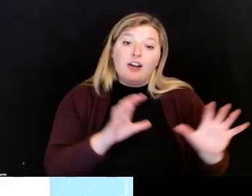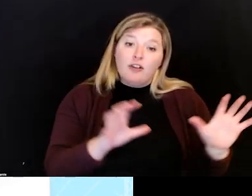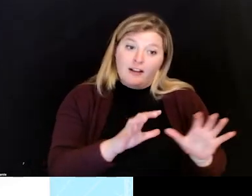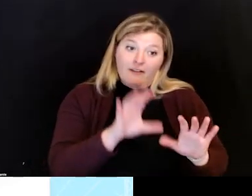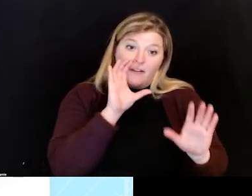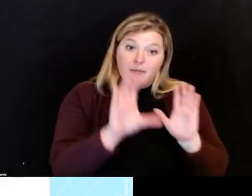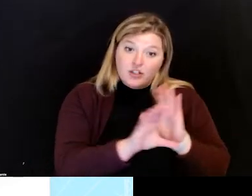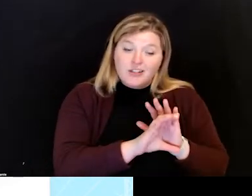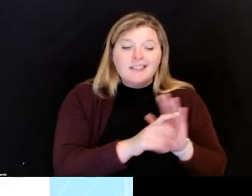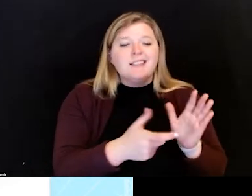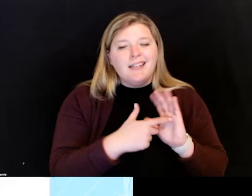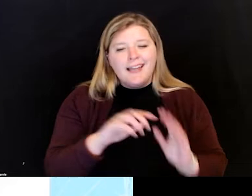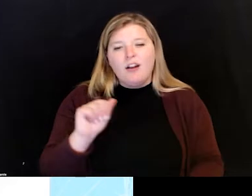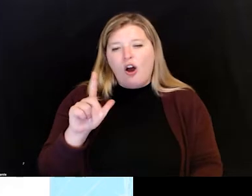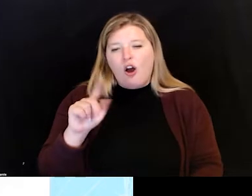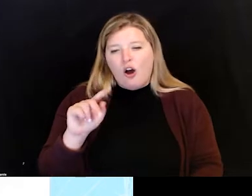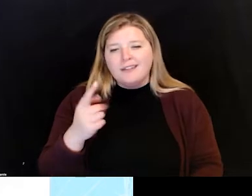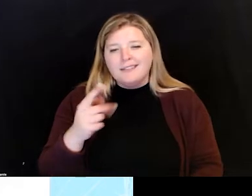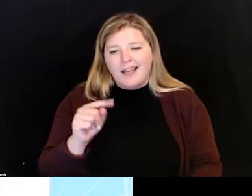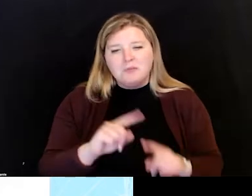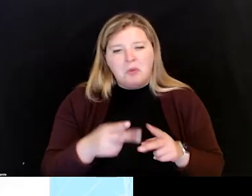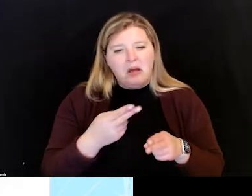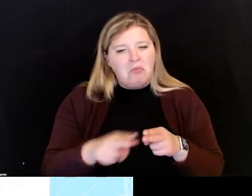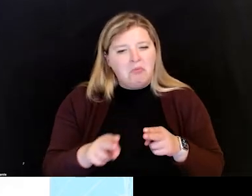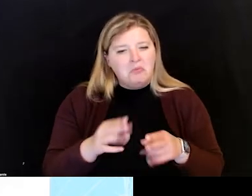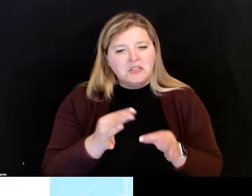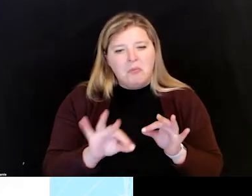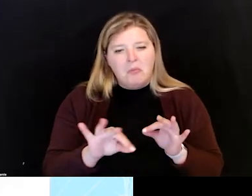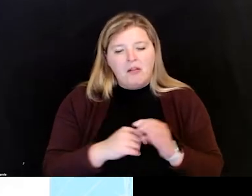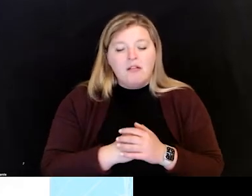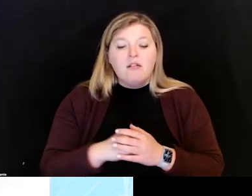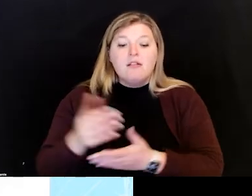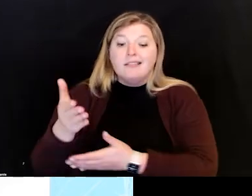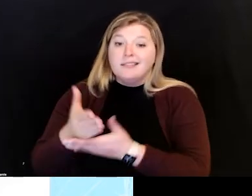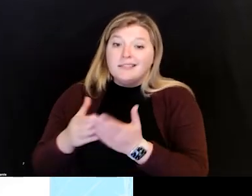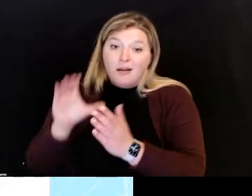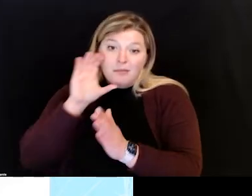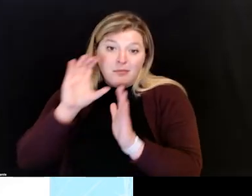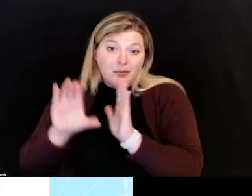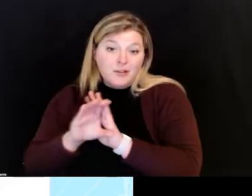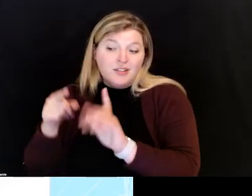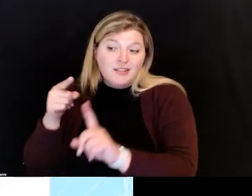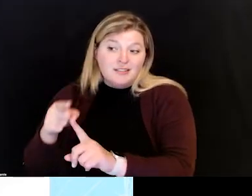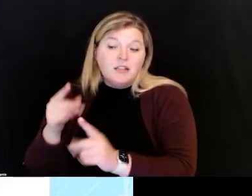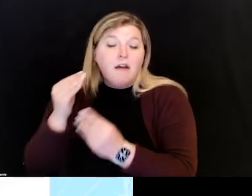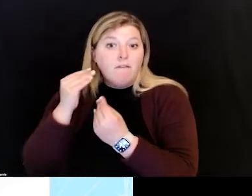but they can be very simple. Some images are informative. Images are great.